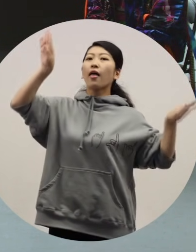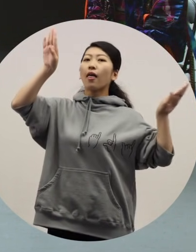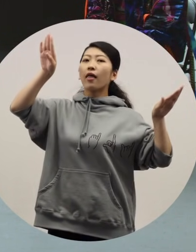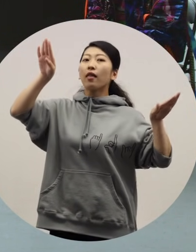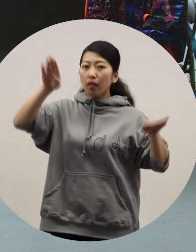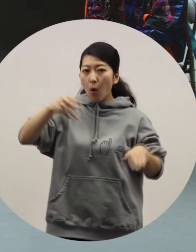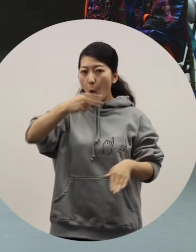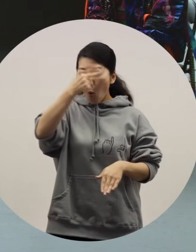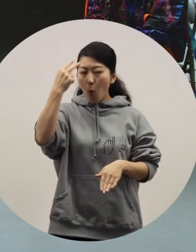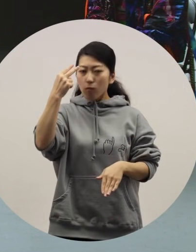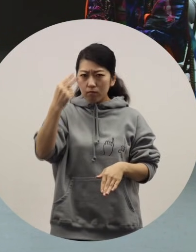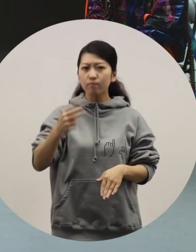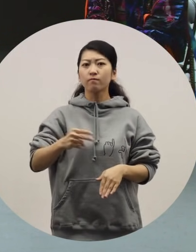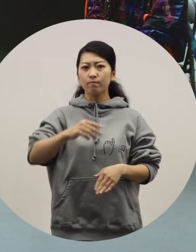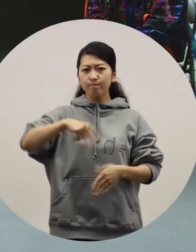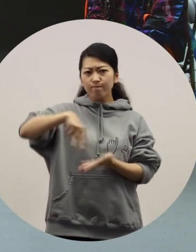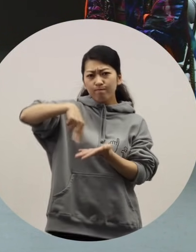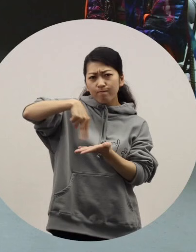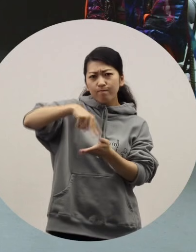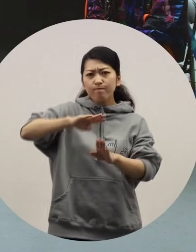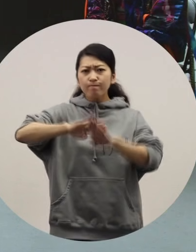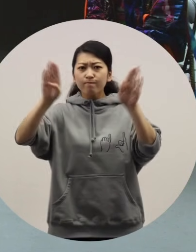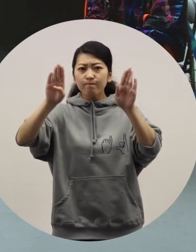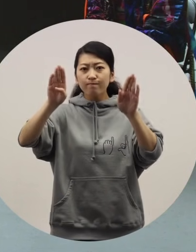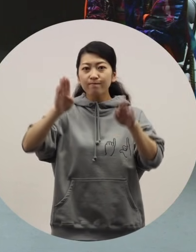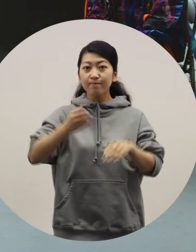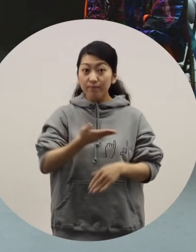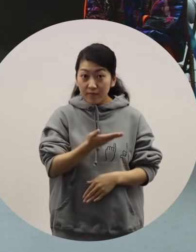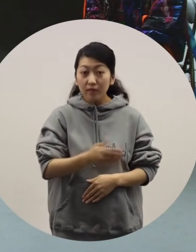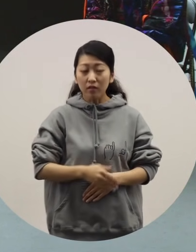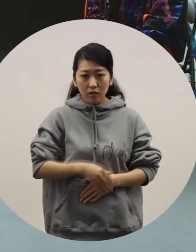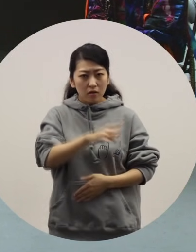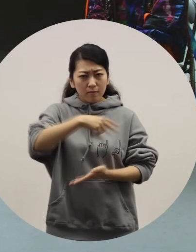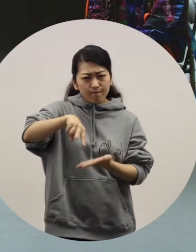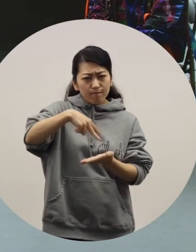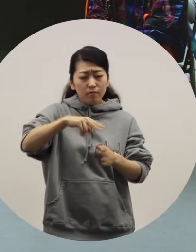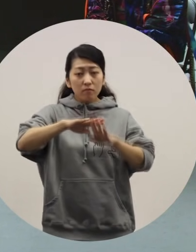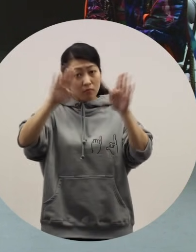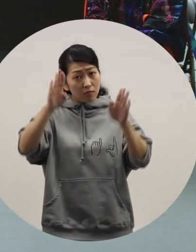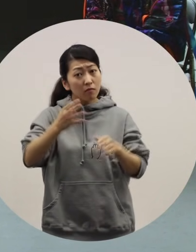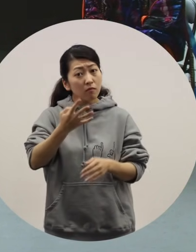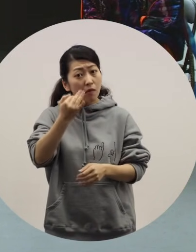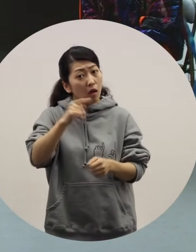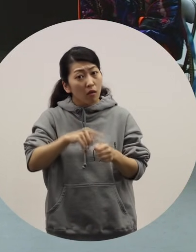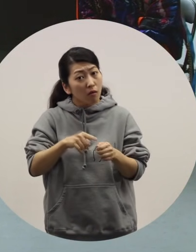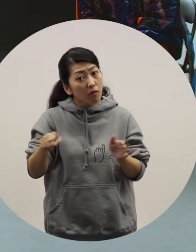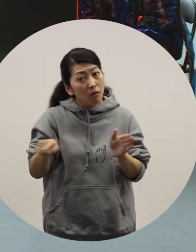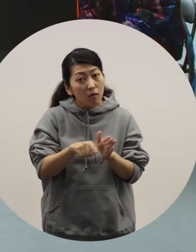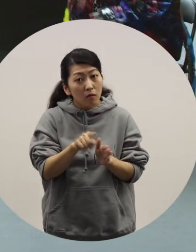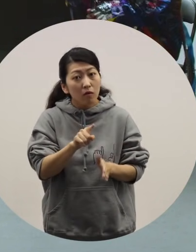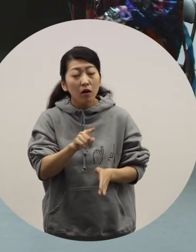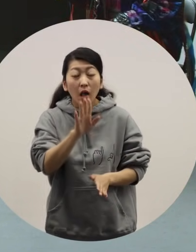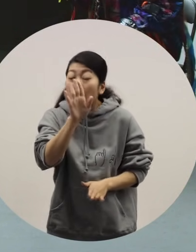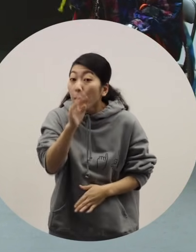When he was in high school, he started street dance. How long have you done street dance? [GenGen] Sorry, could you repeat that?